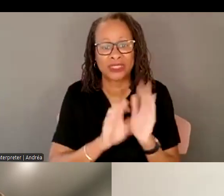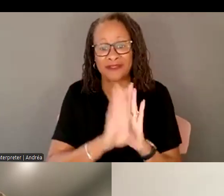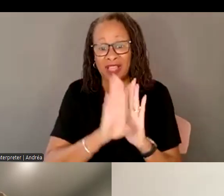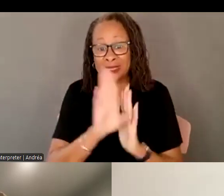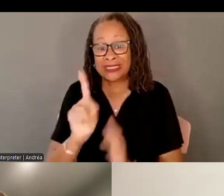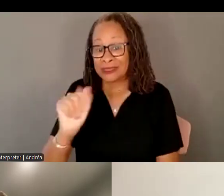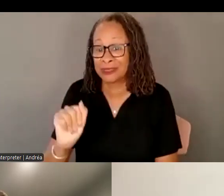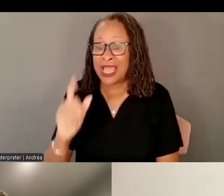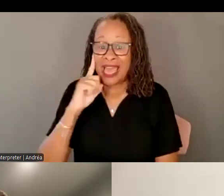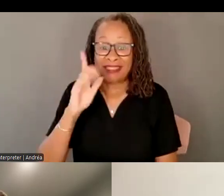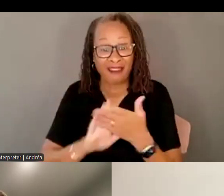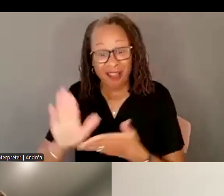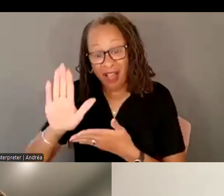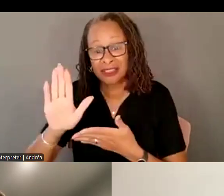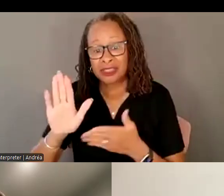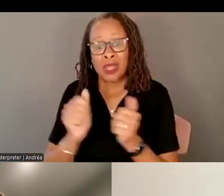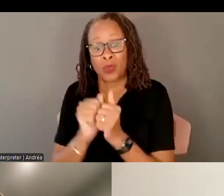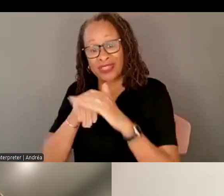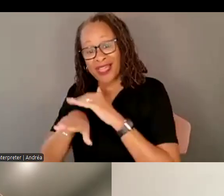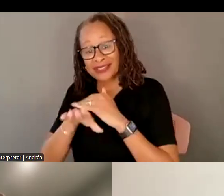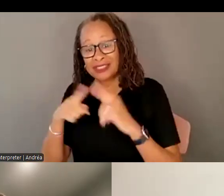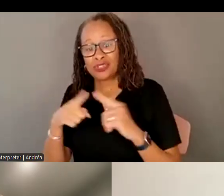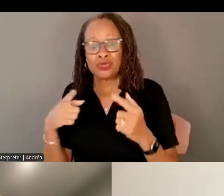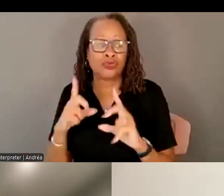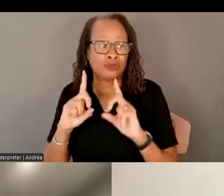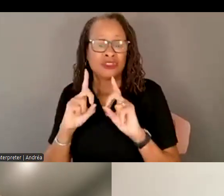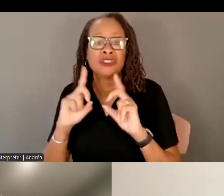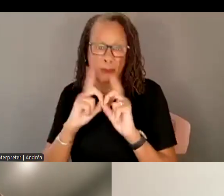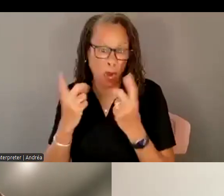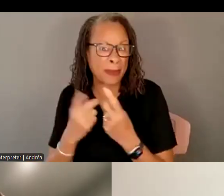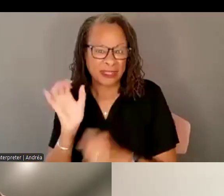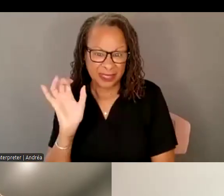I think colleges with access departments, I think teachers,